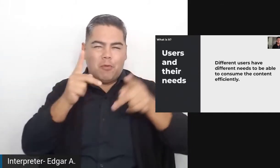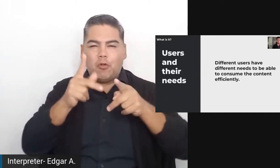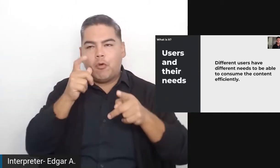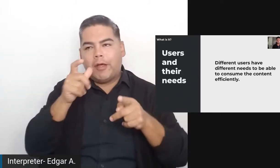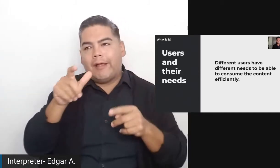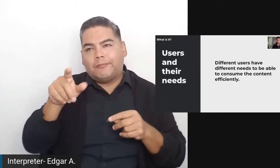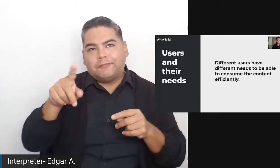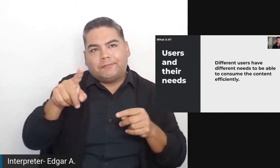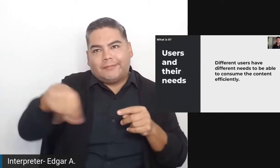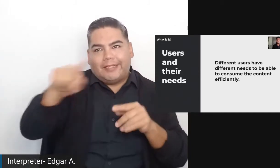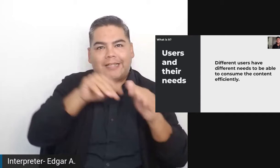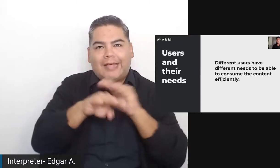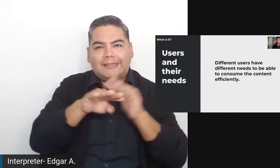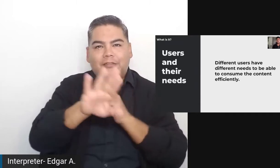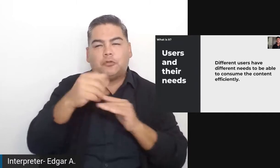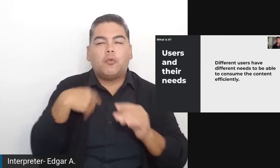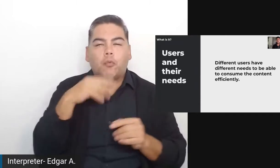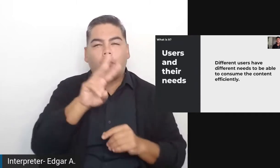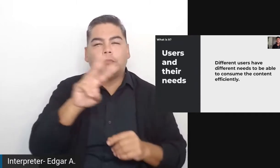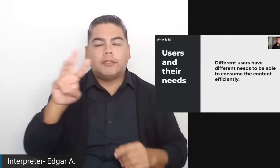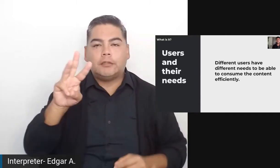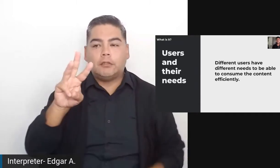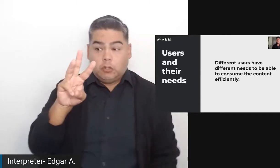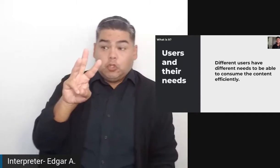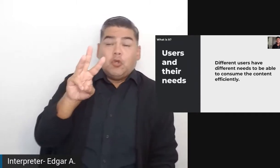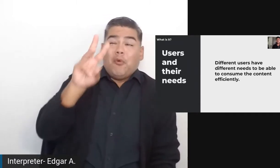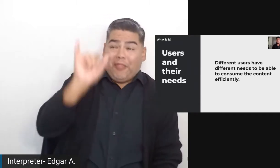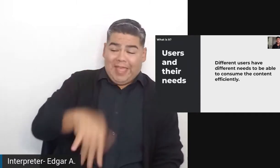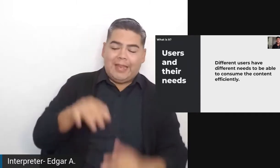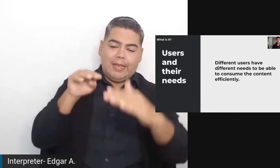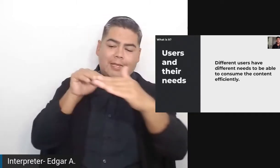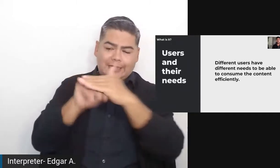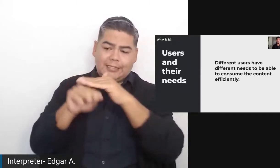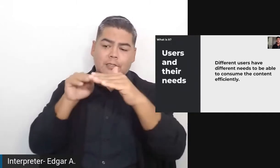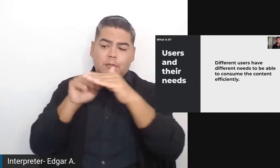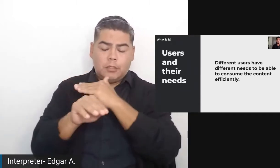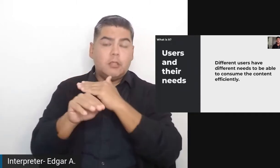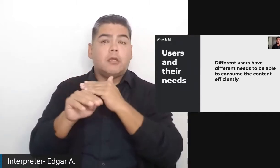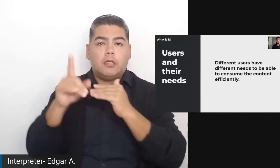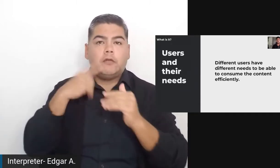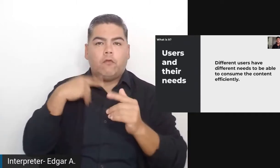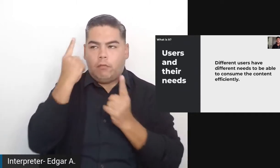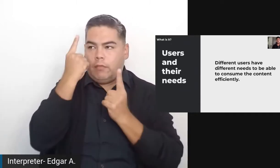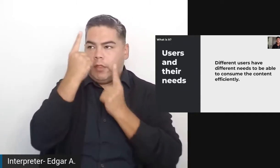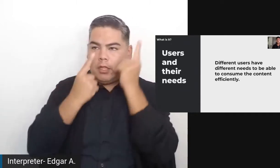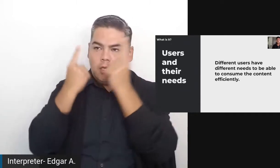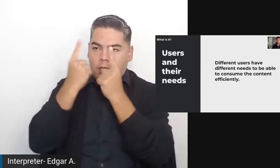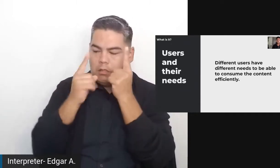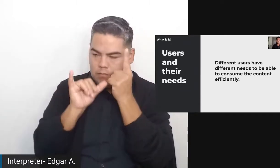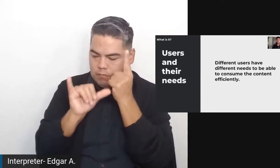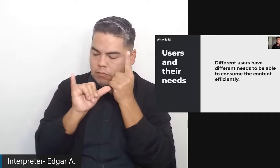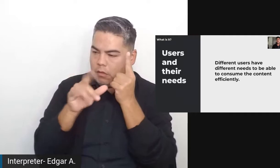Accessibility is about that. Accessibility is about considering these various users and needs